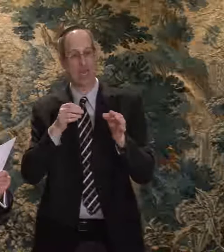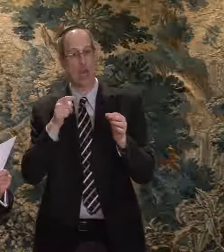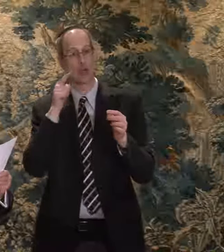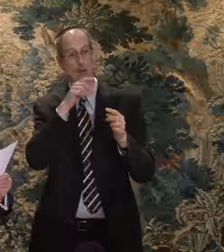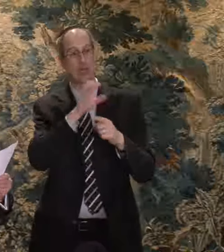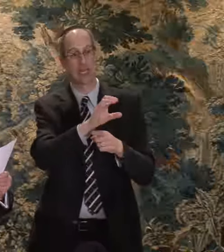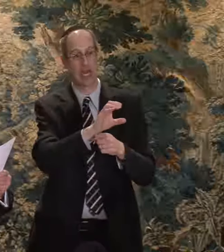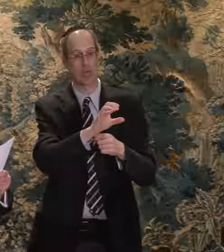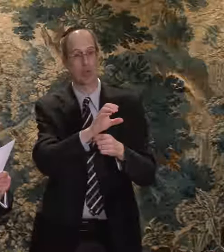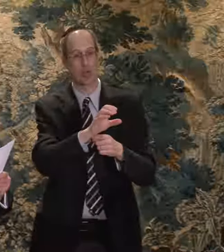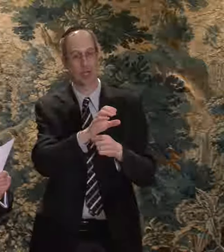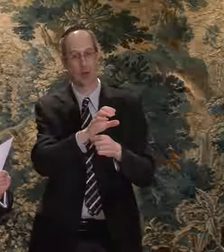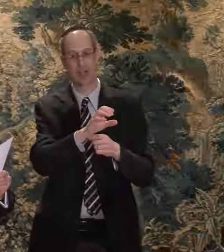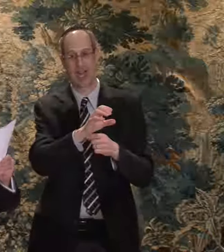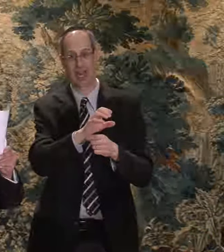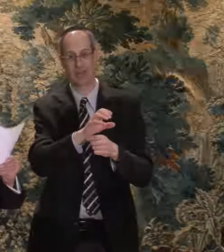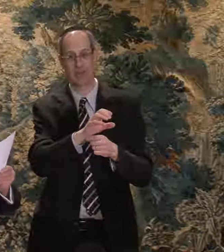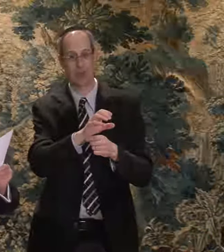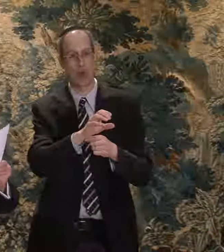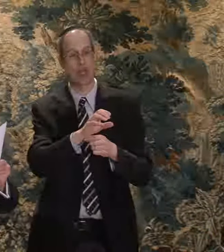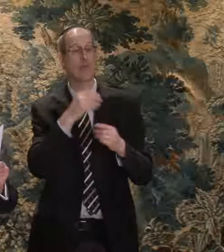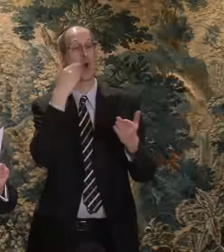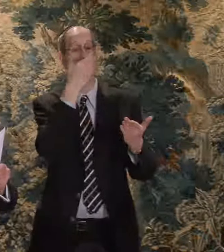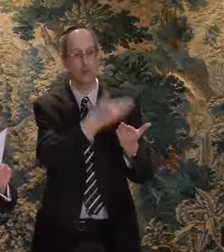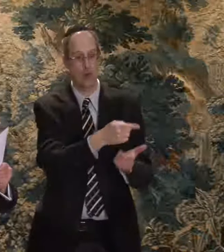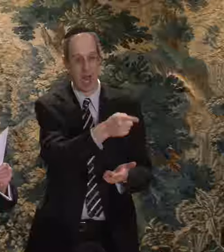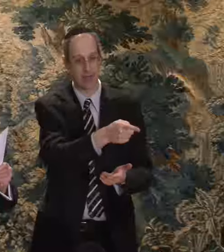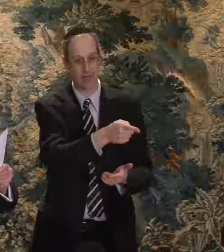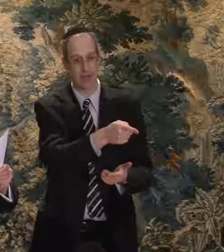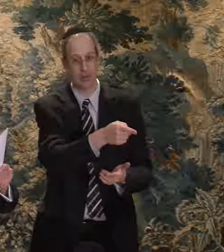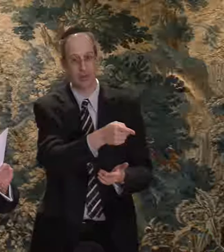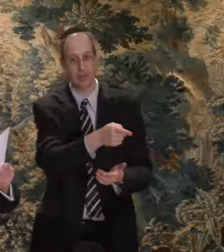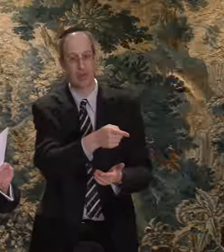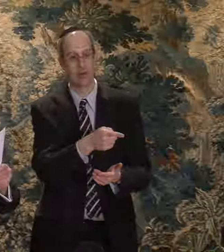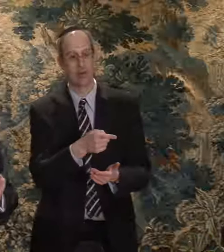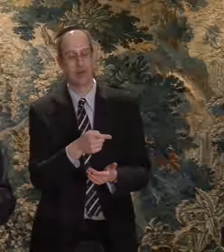muha cool a little awesome you gotta get there by Luciano he's early show bands